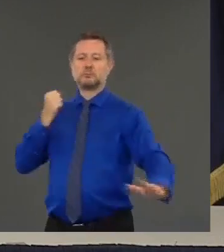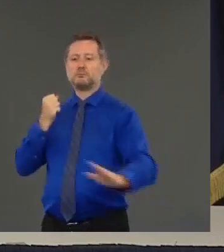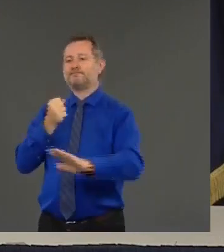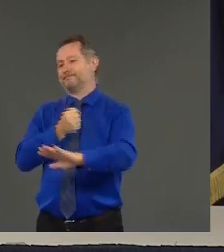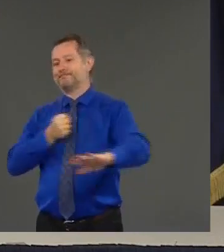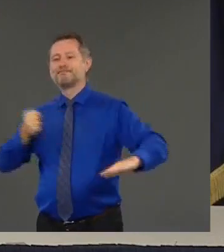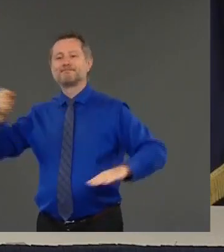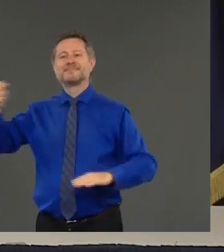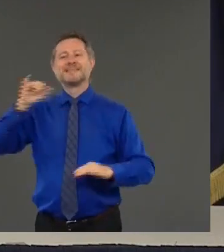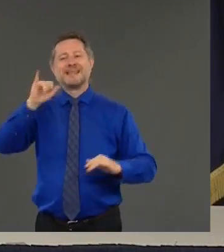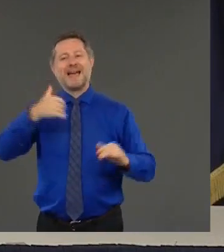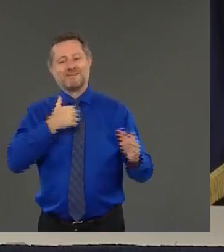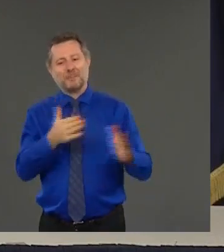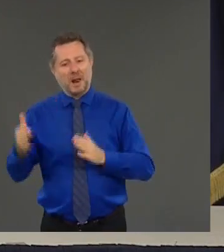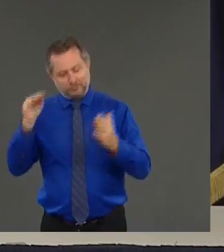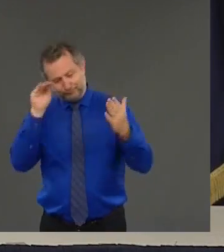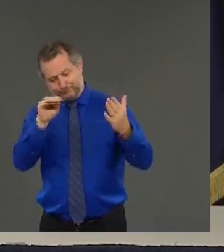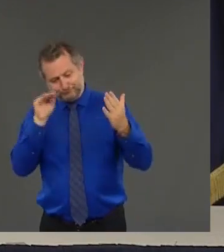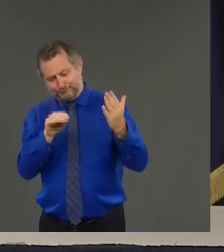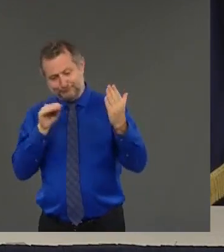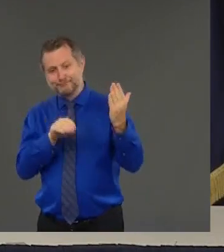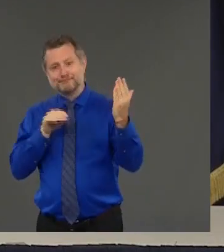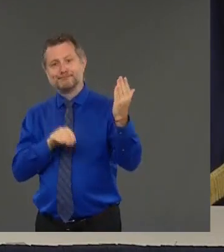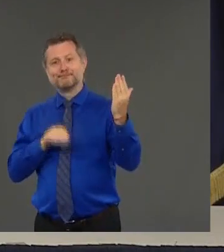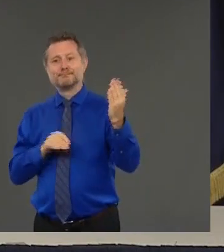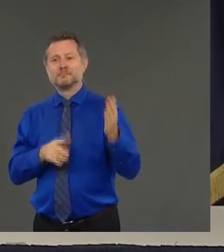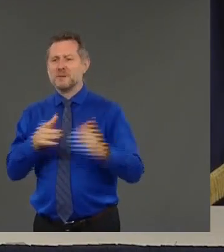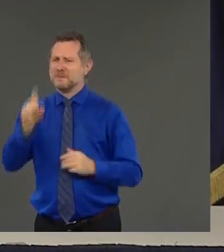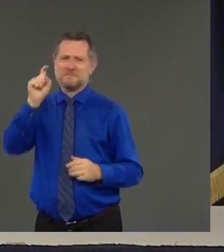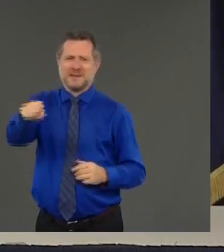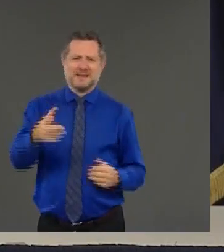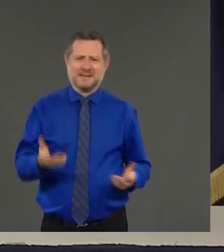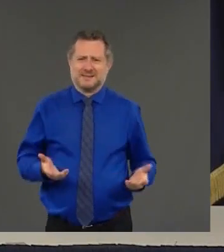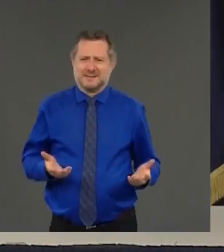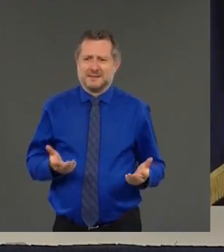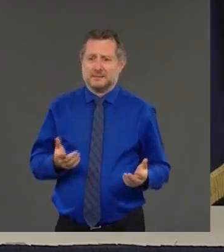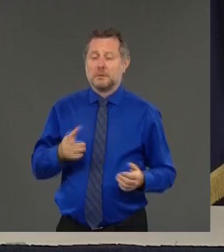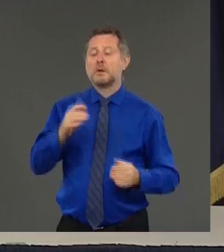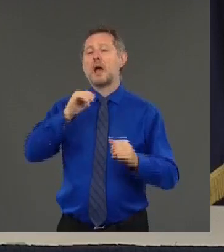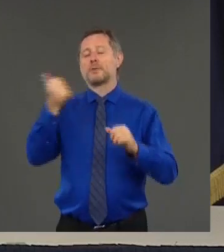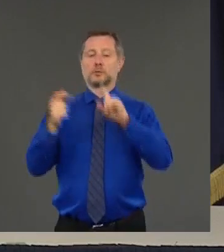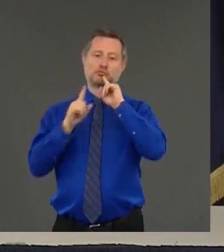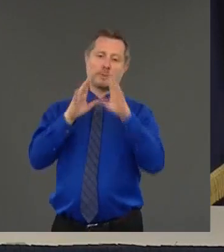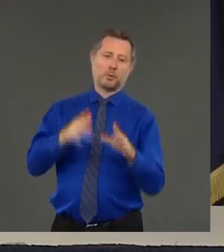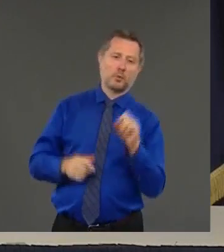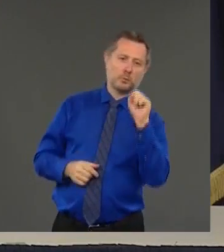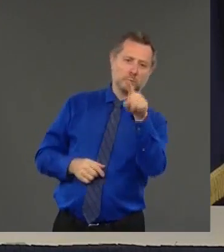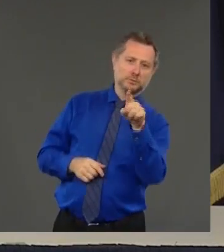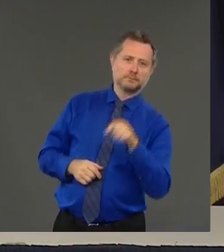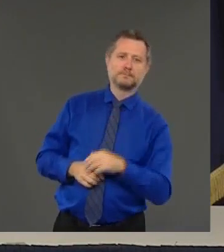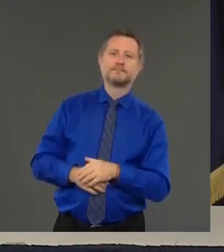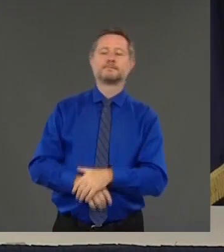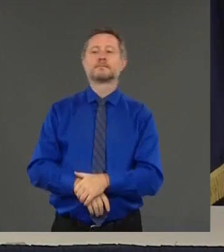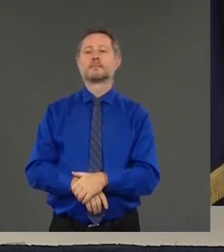DAYS. IF THE CHILD IS POSITIVE WITHIN TWO DAYS, THAT CHILD WILL BE REMOVED FOR 48 HOURS -- YOU KNOW. YOU'RE GOING TO NEED THAT LEVEL